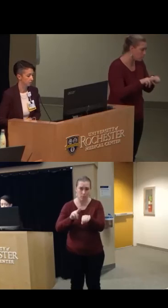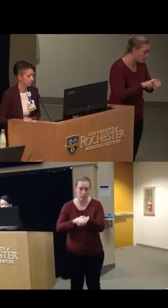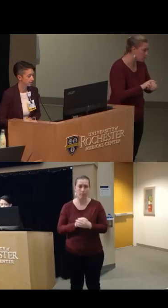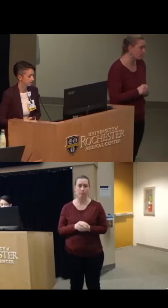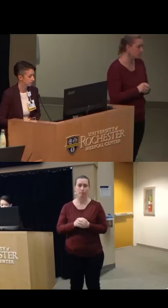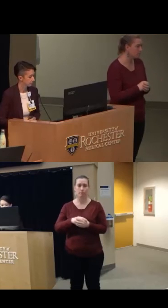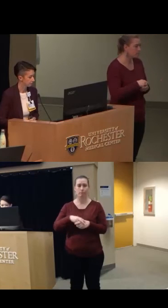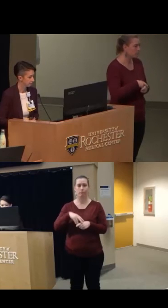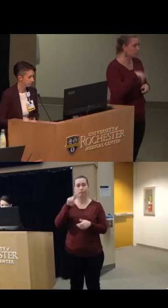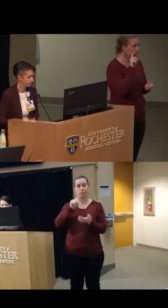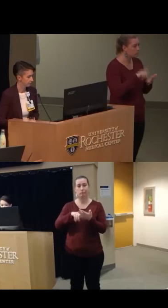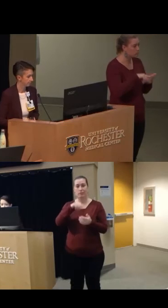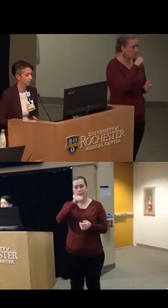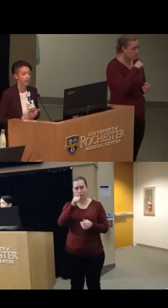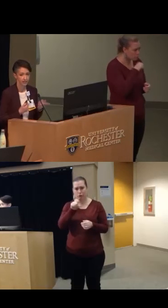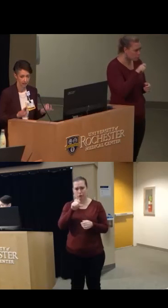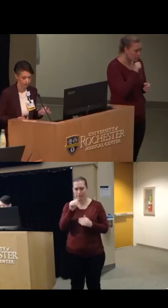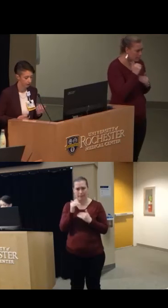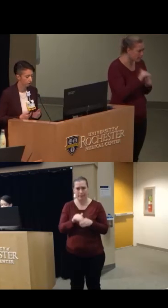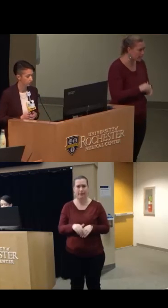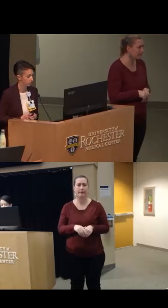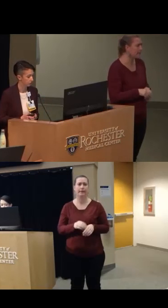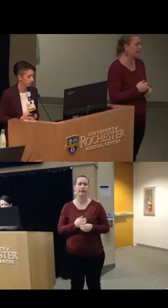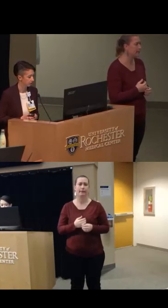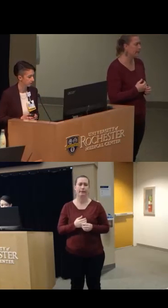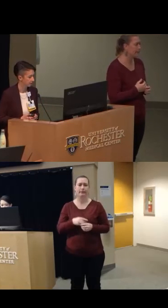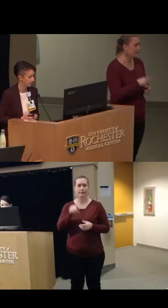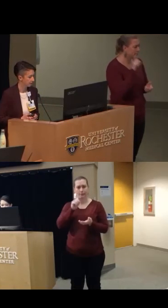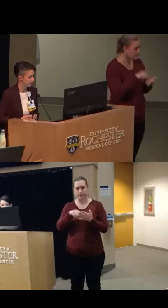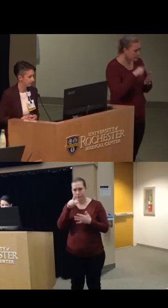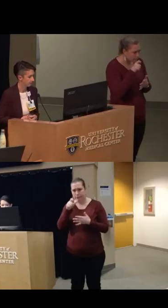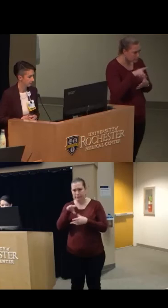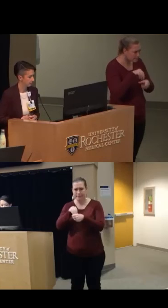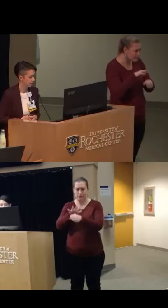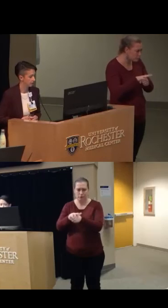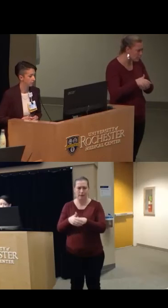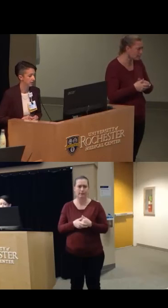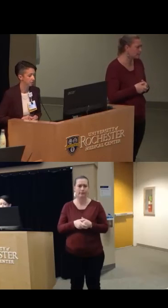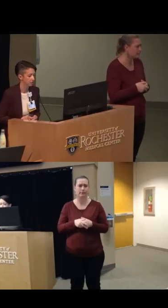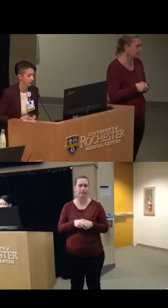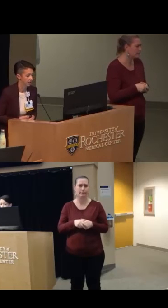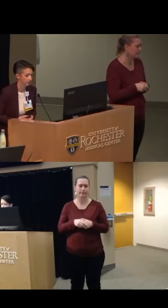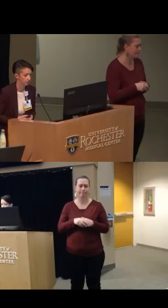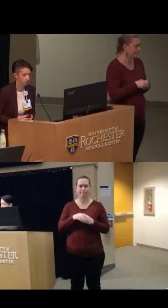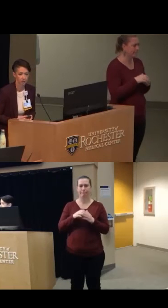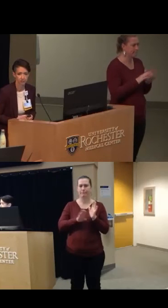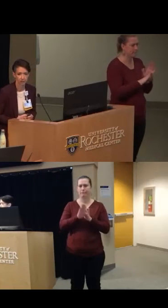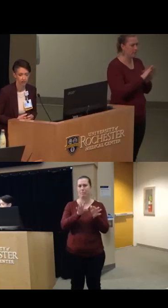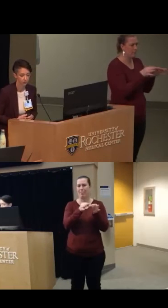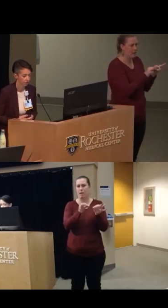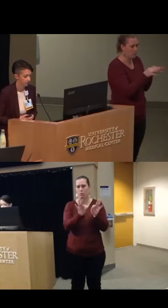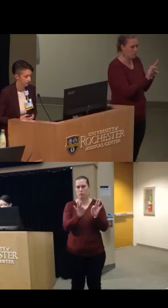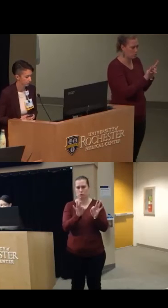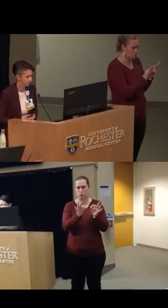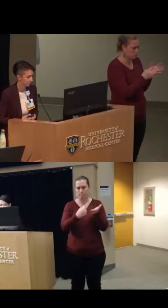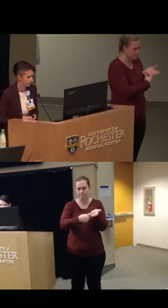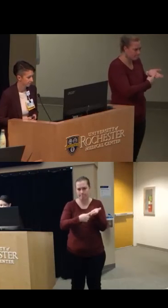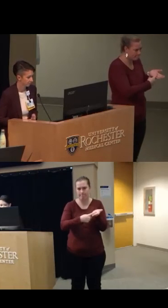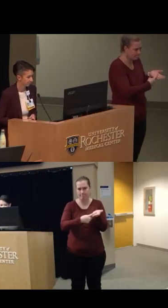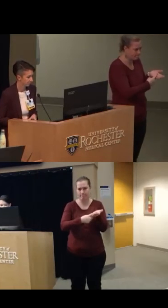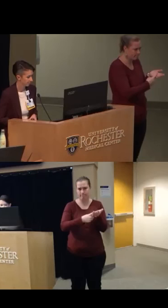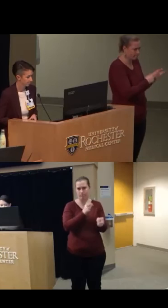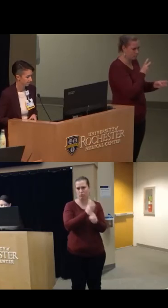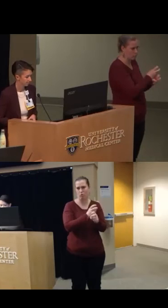normative identify those in distress and develop language to navigate those difficult conversations